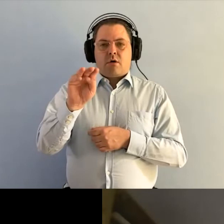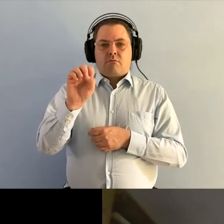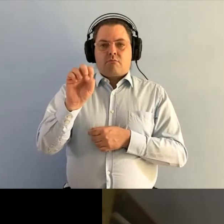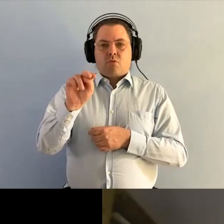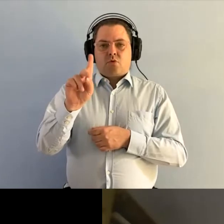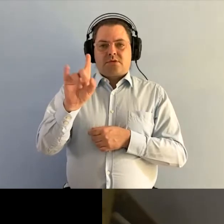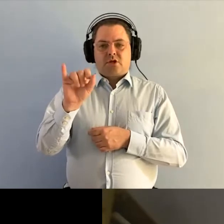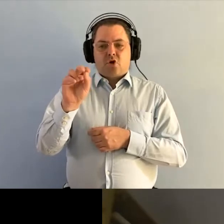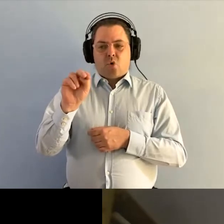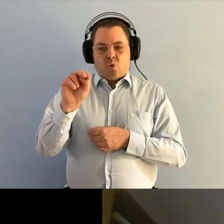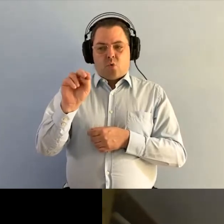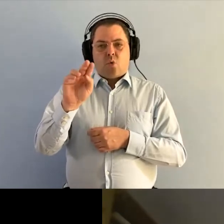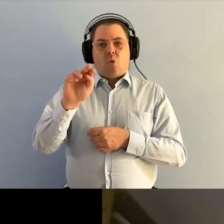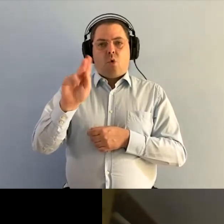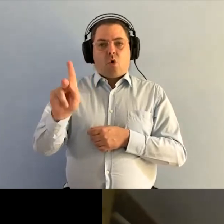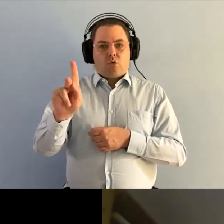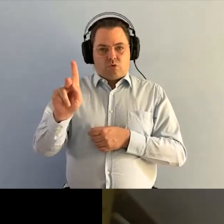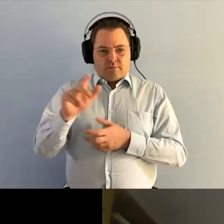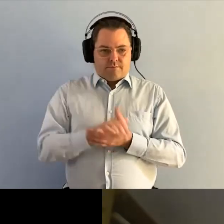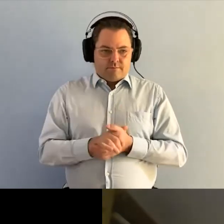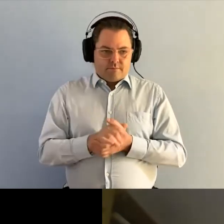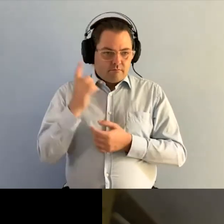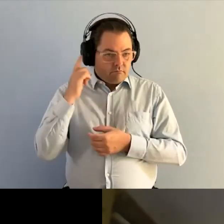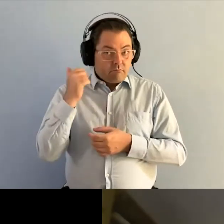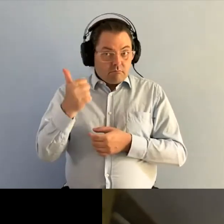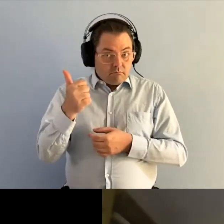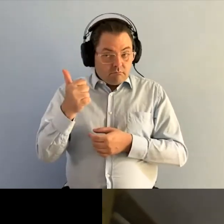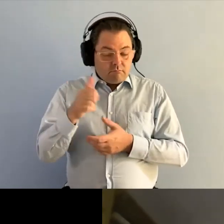to take us to the next section. >> CHRISTIAN MODINO-HOK: Thank you so